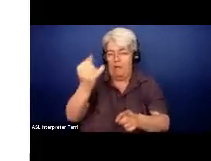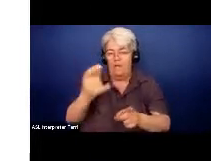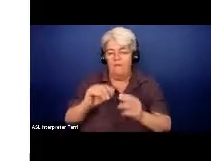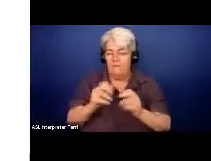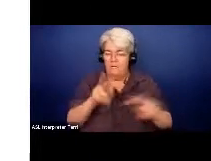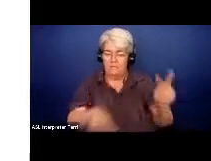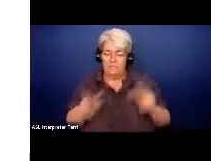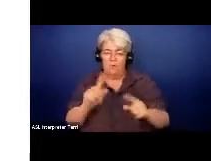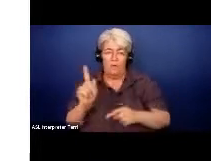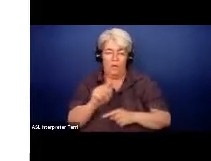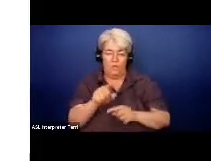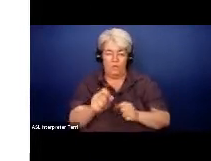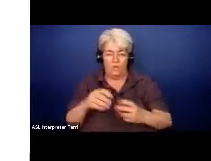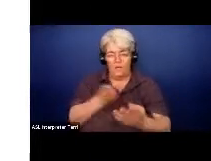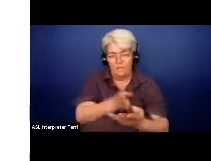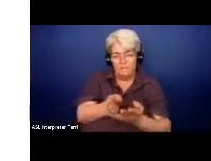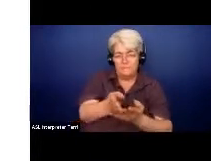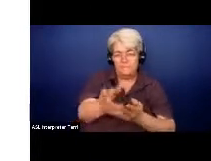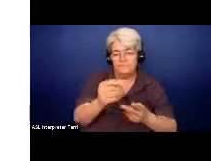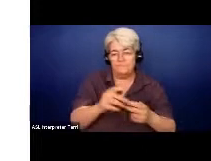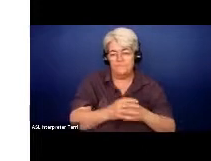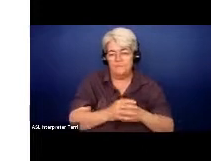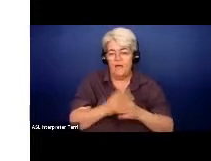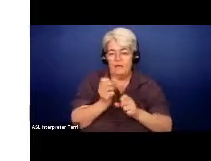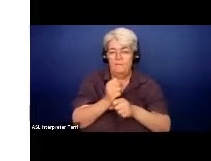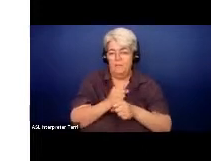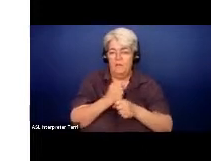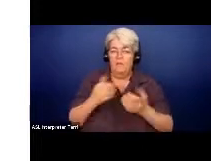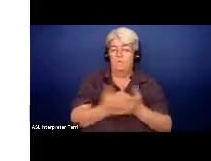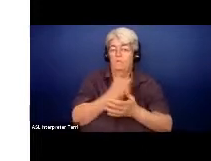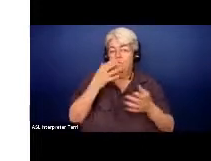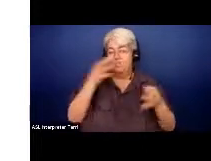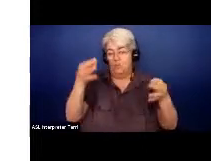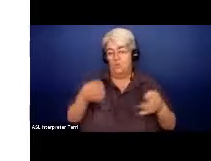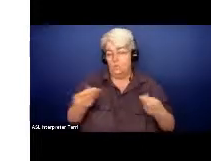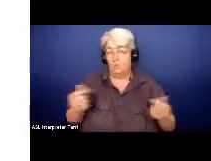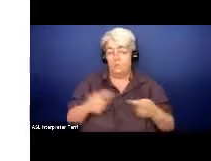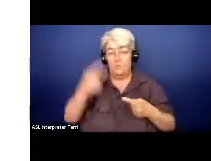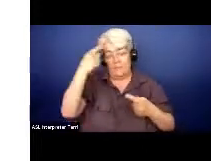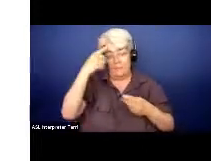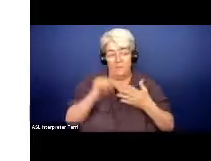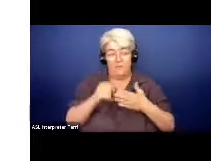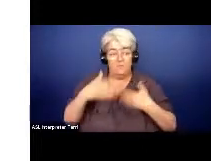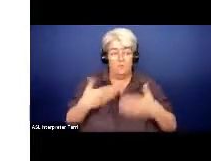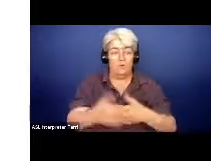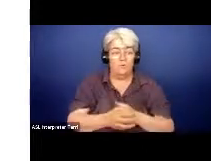are and where you can begin to build solutions. If you would keep that theme in mind as we go through this, that should